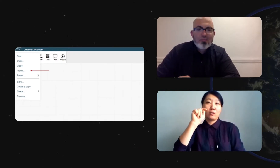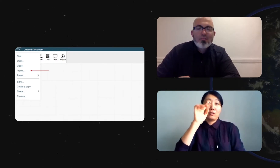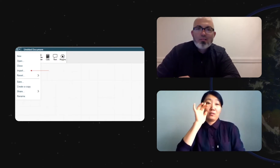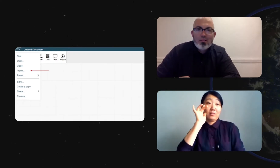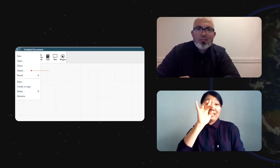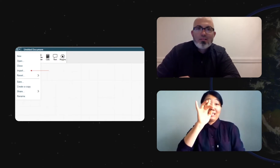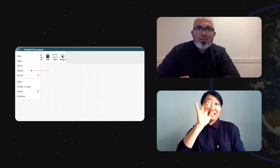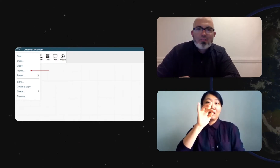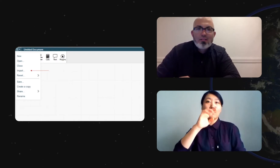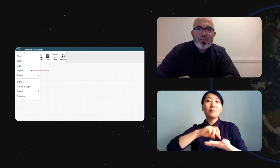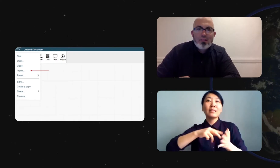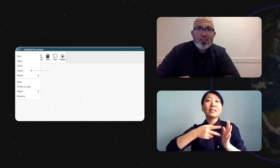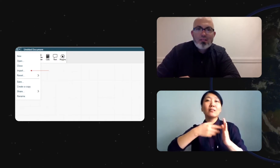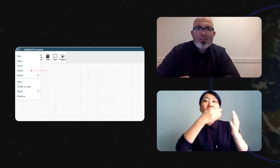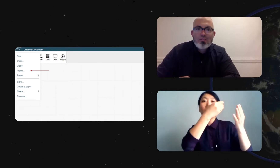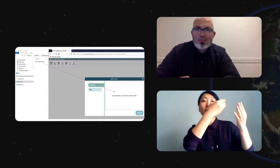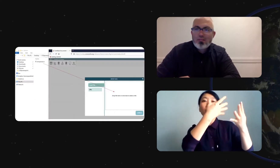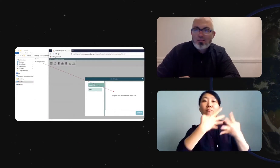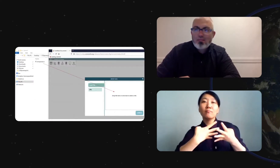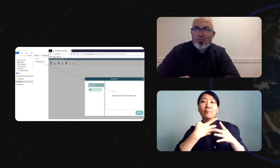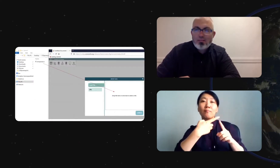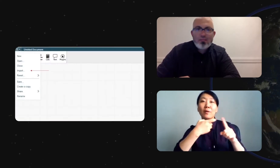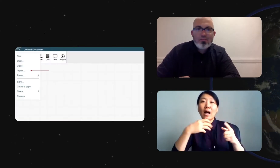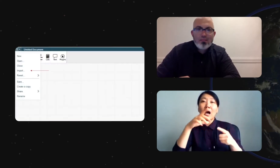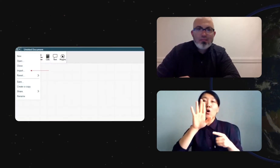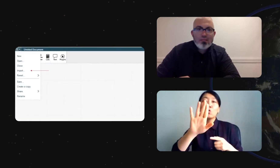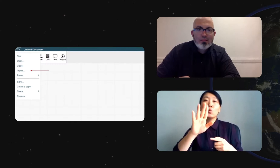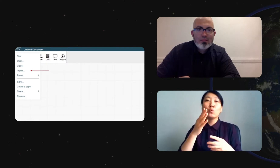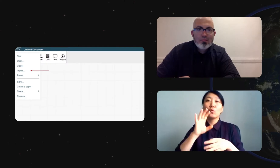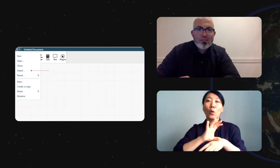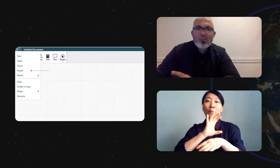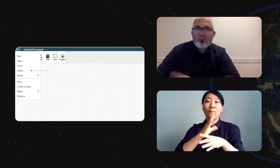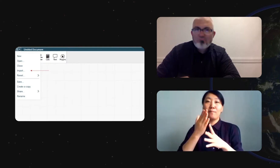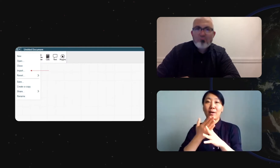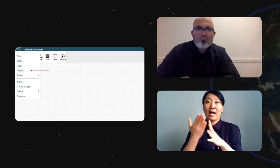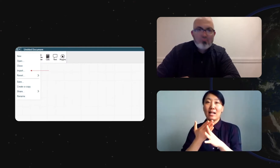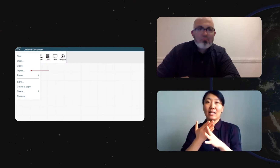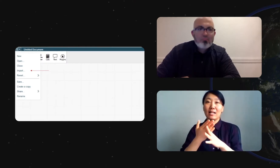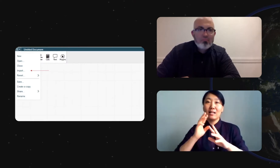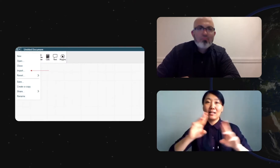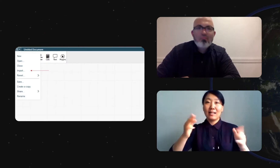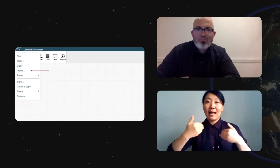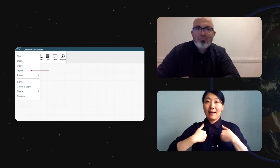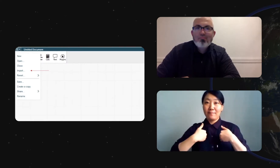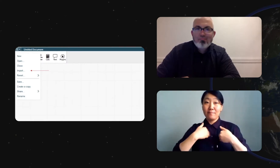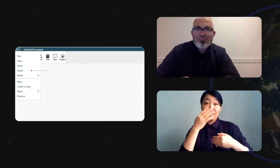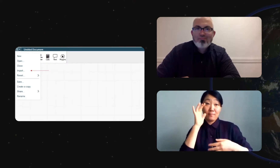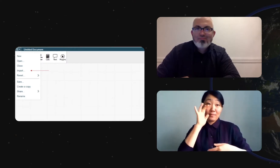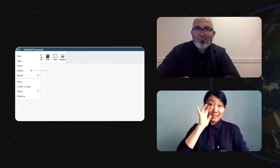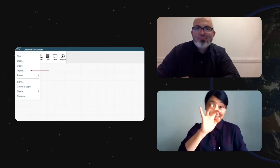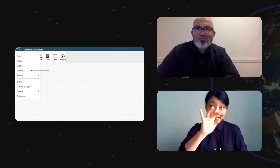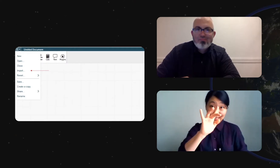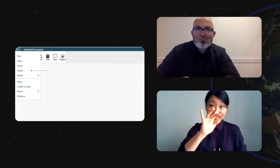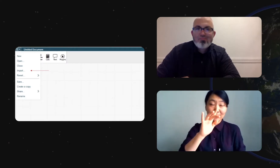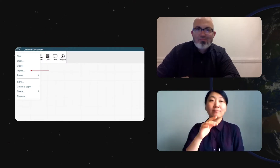You're bringing in what's on your computer. Click there.